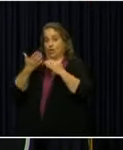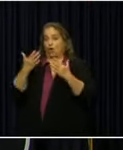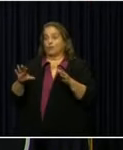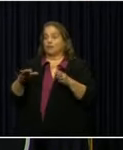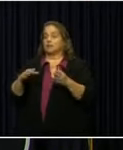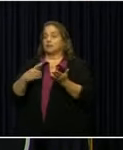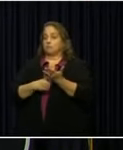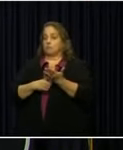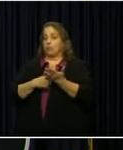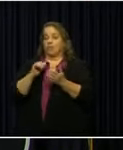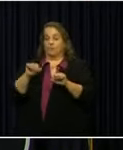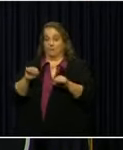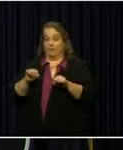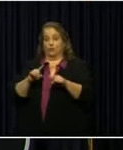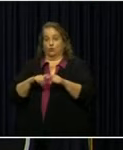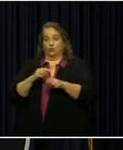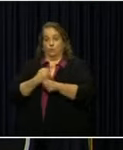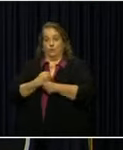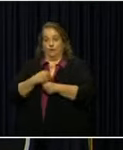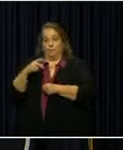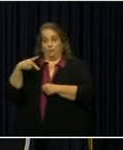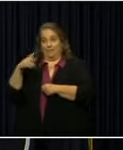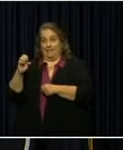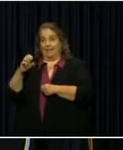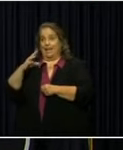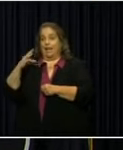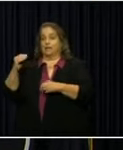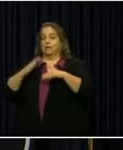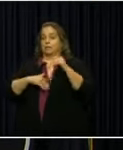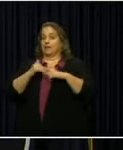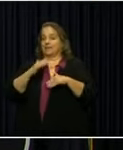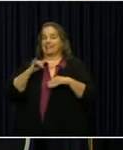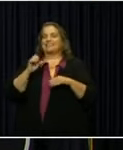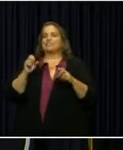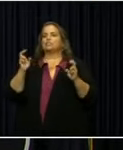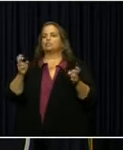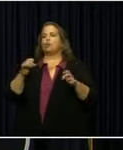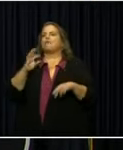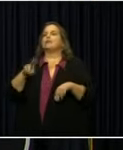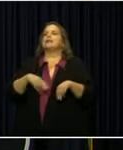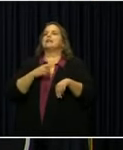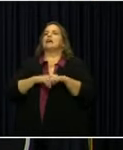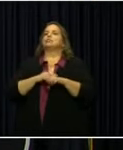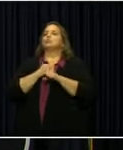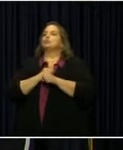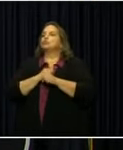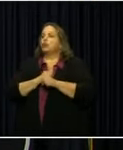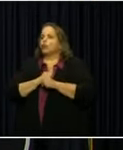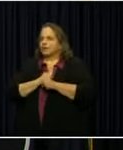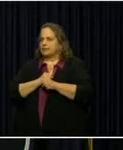DISSEMINATE THAT. THE DEPARTMENT HEALTH IS NOT DOING THERAPEUTIC DEVELOPMENT.